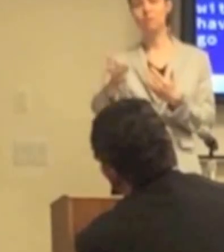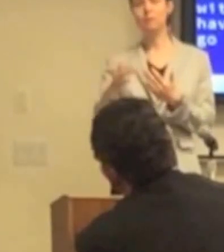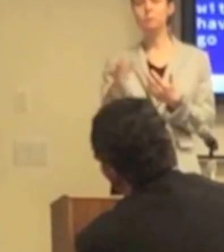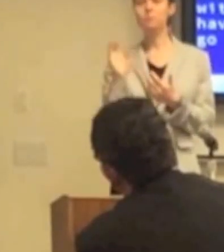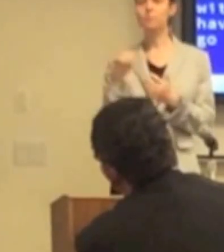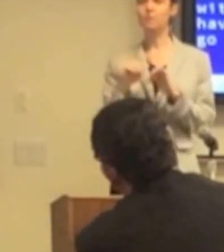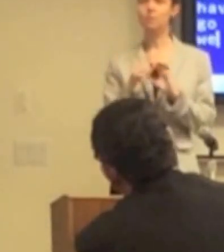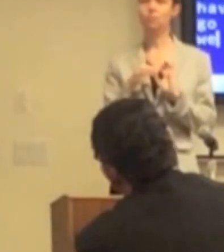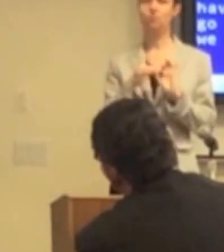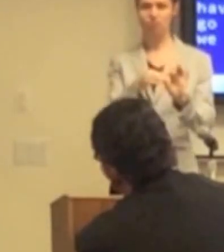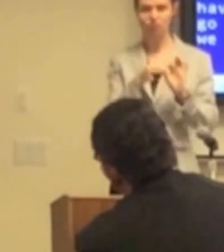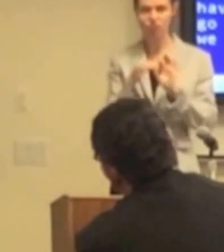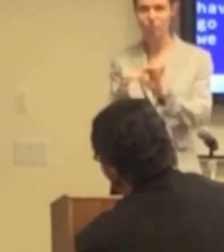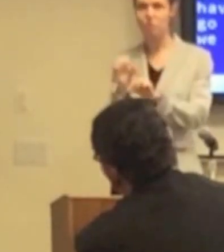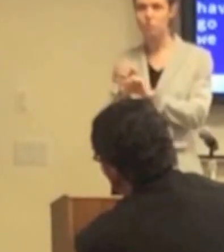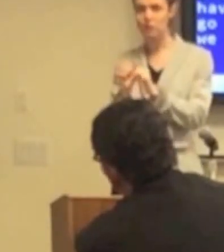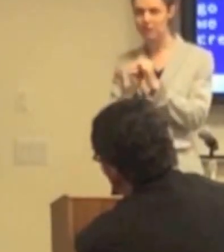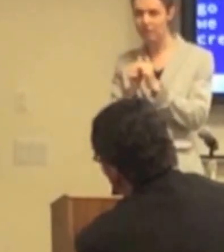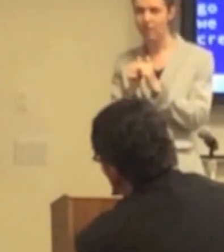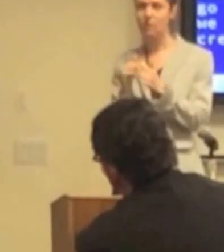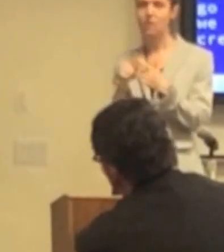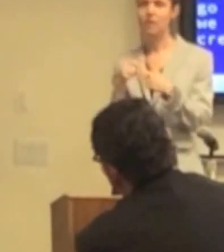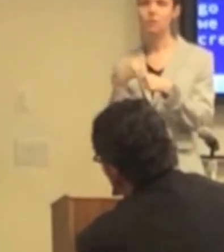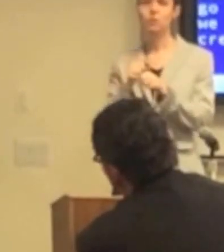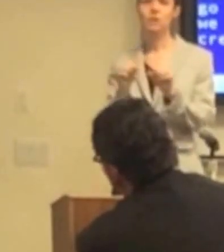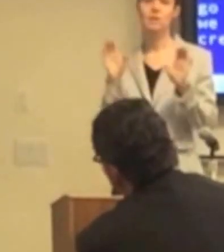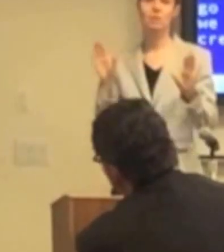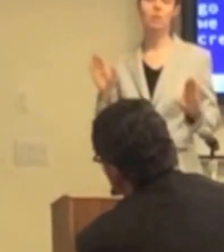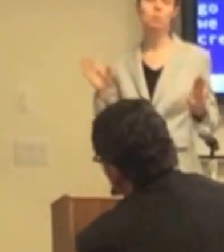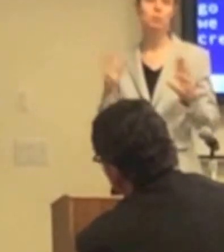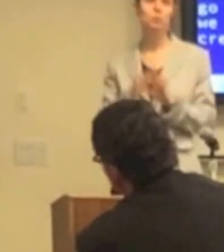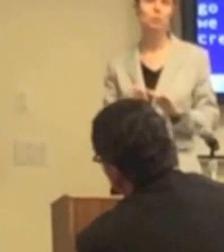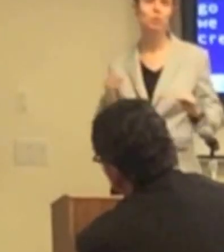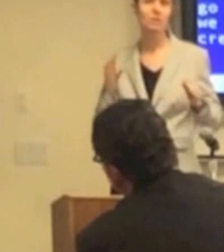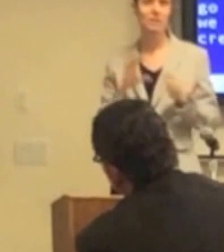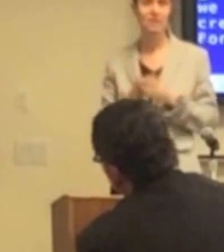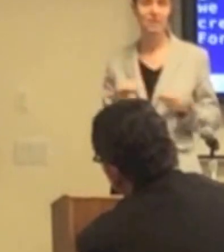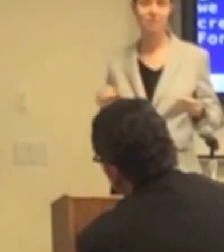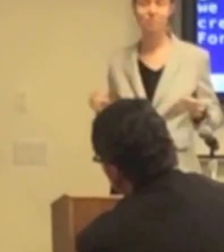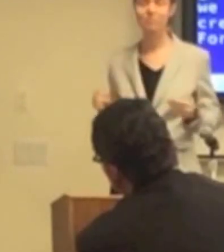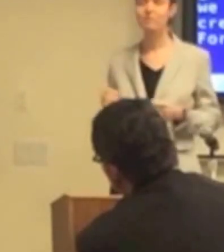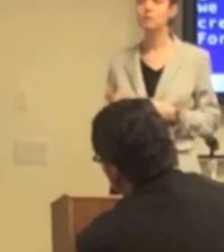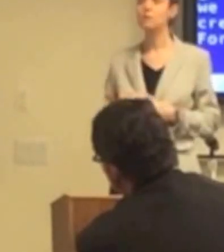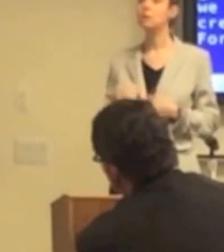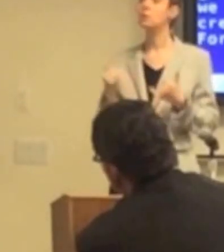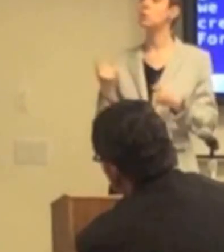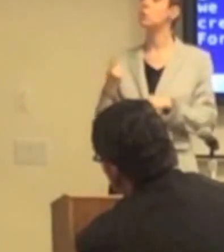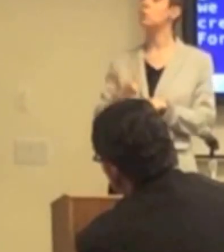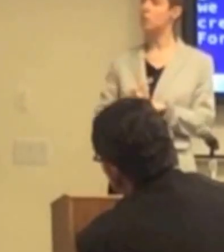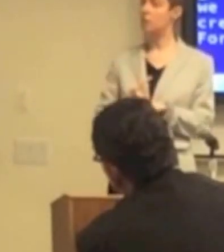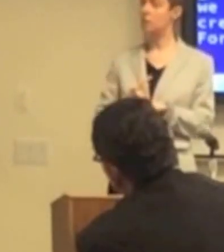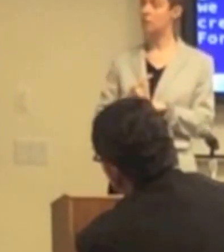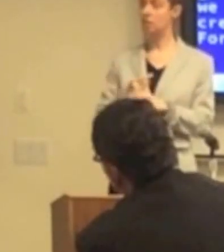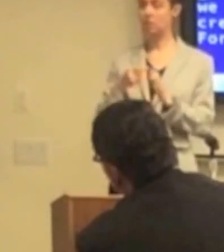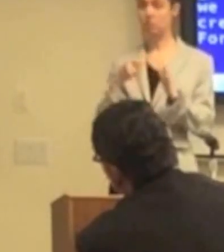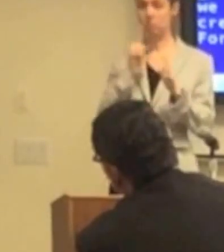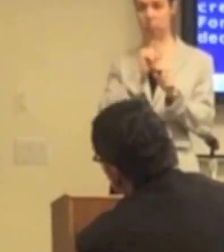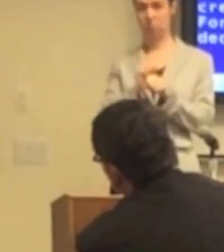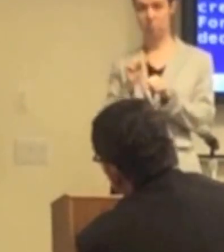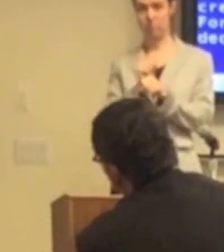work together to create incredible stories. For what today marks two decades of work.